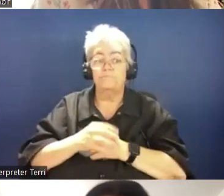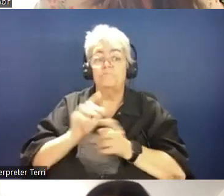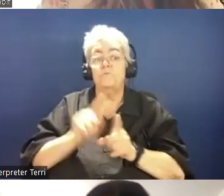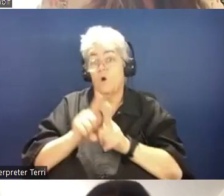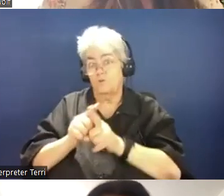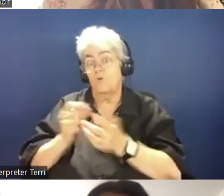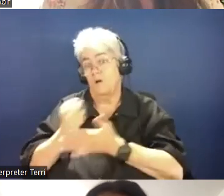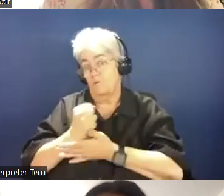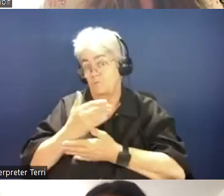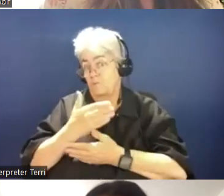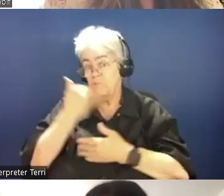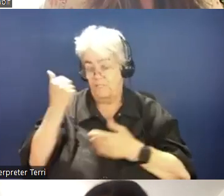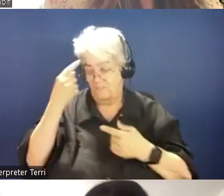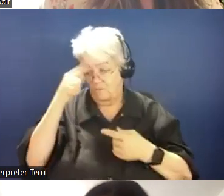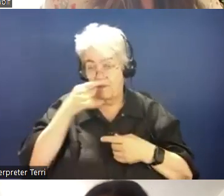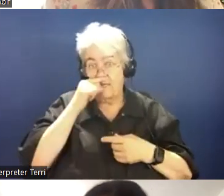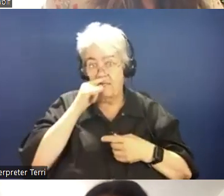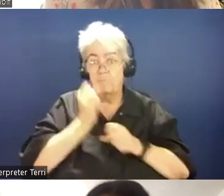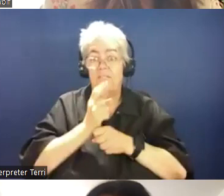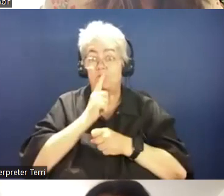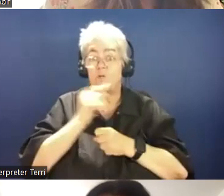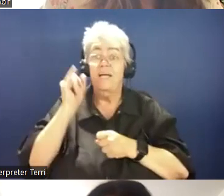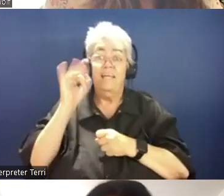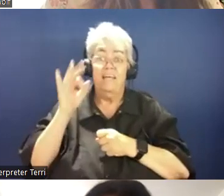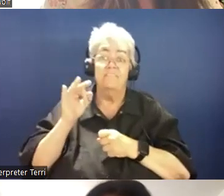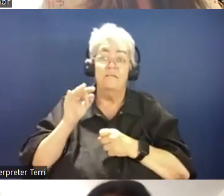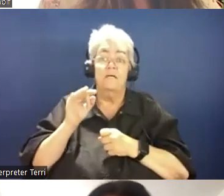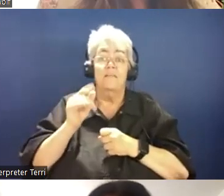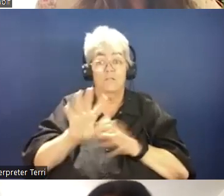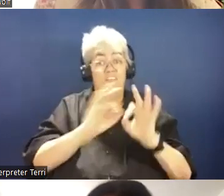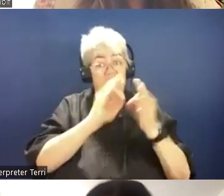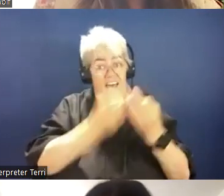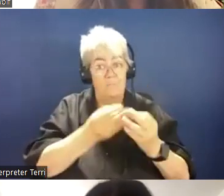best interest of the child and making sure that if there is a kin placement that that is prioritized.